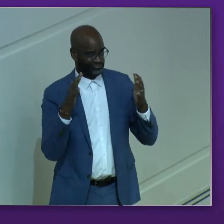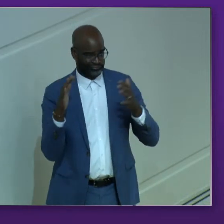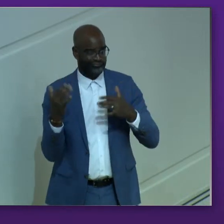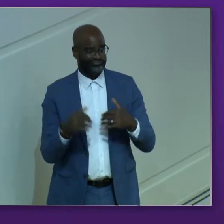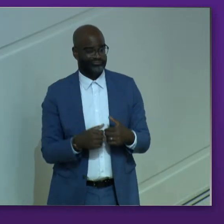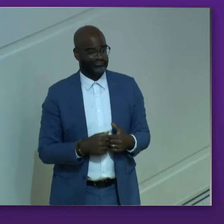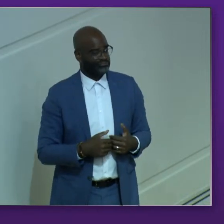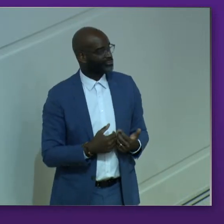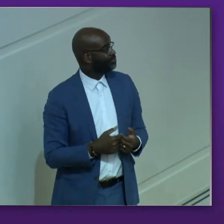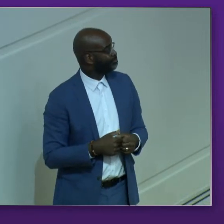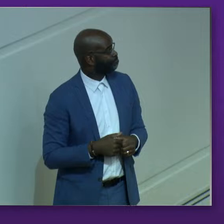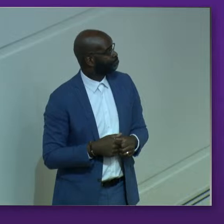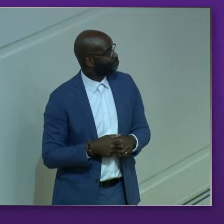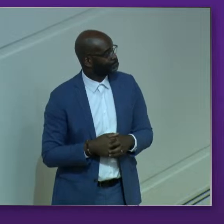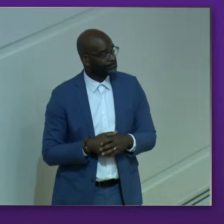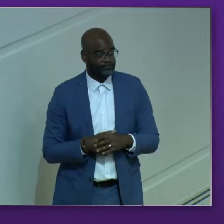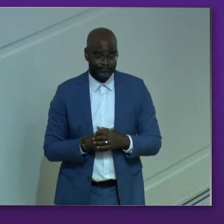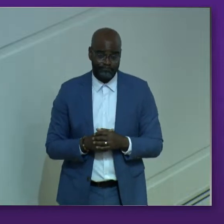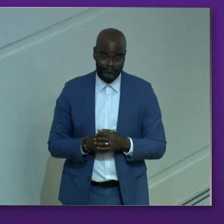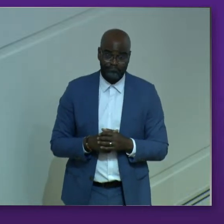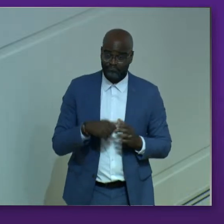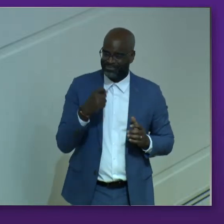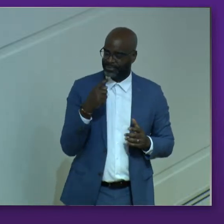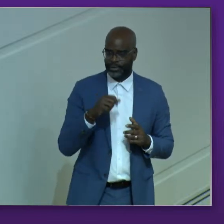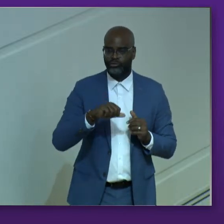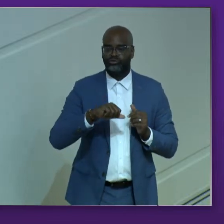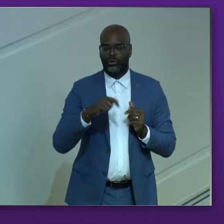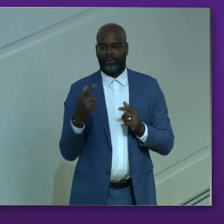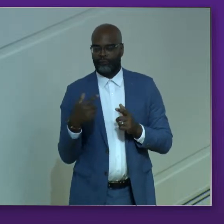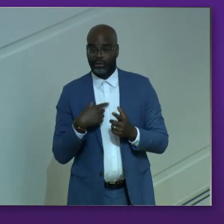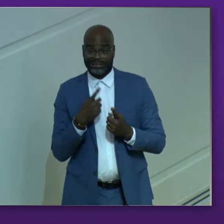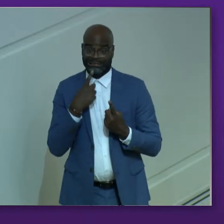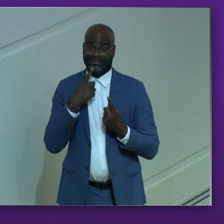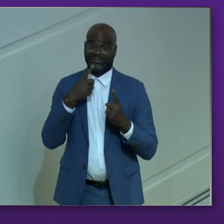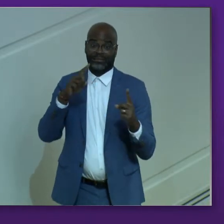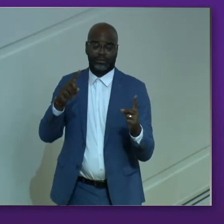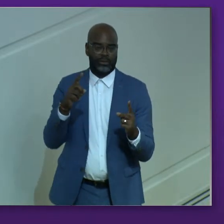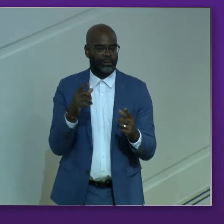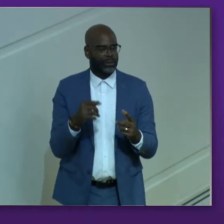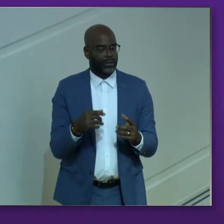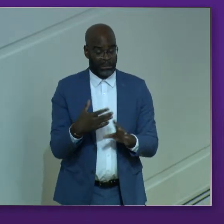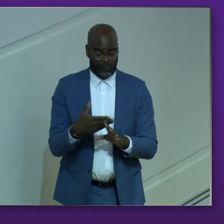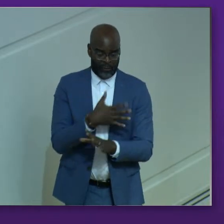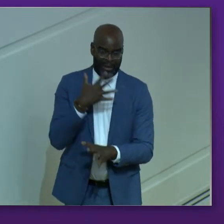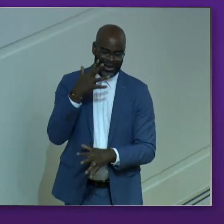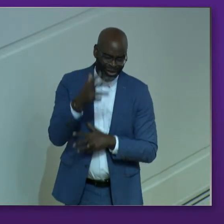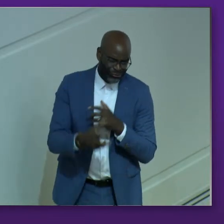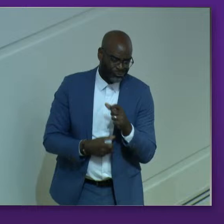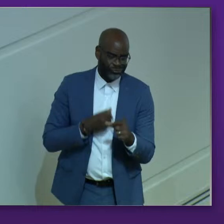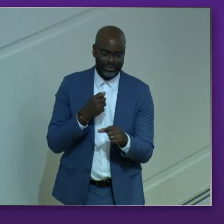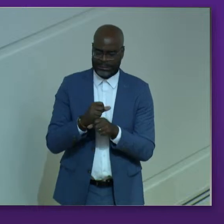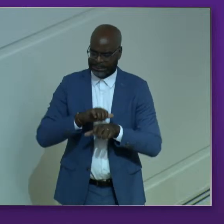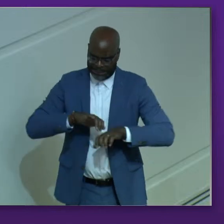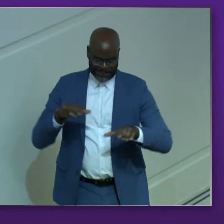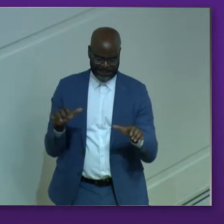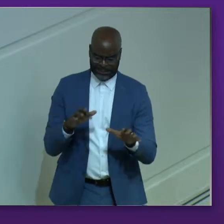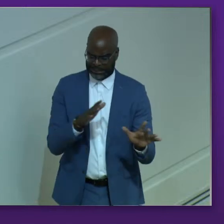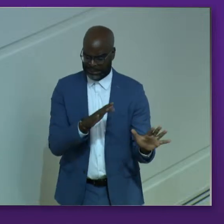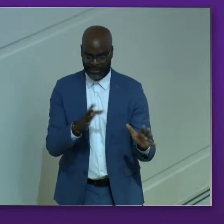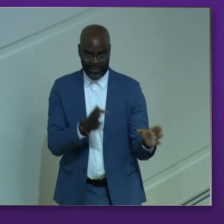PLEASE. .THIS IS